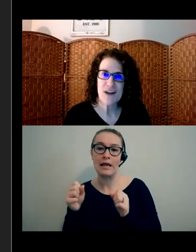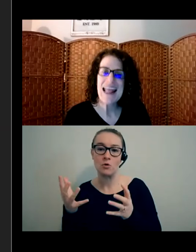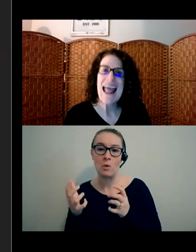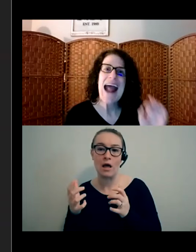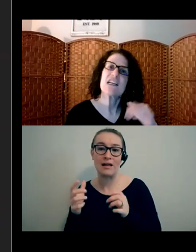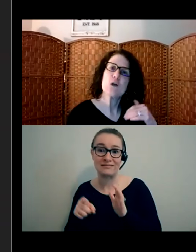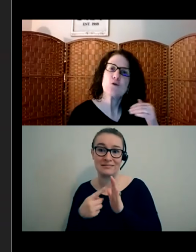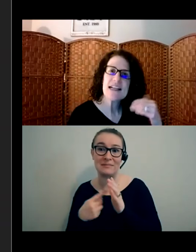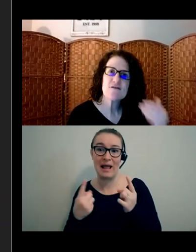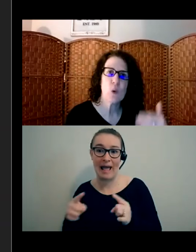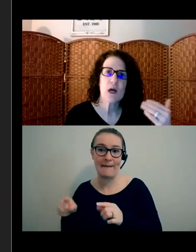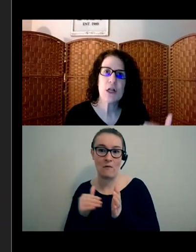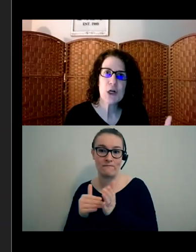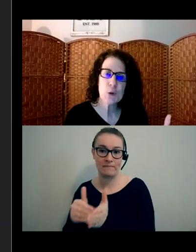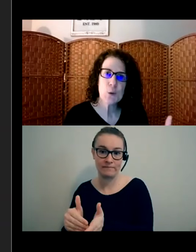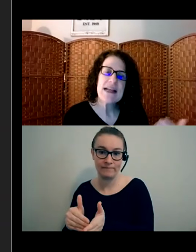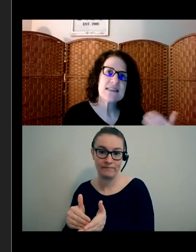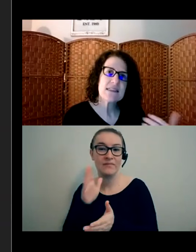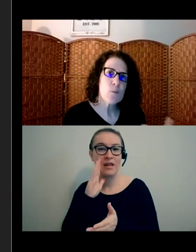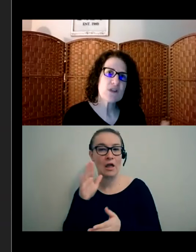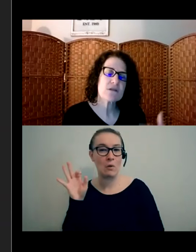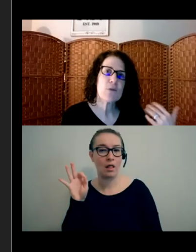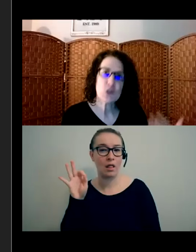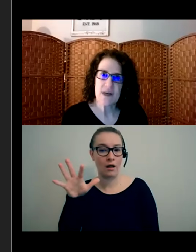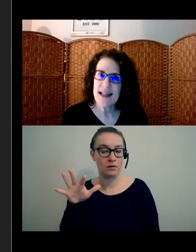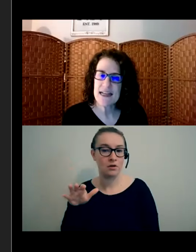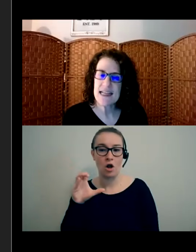and it usually gives you a clue in someone's personality,